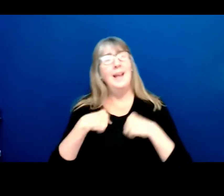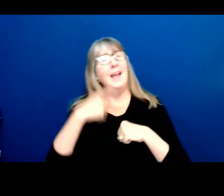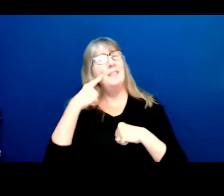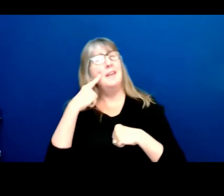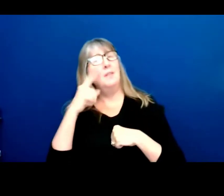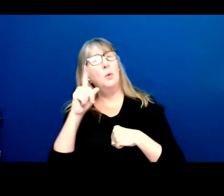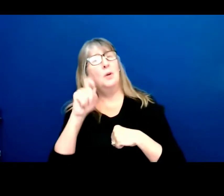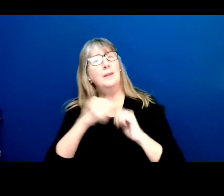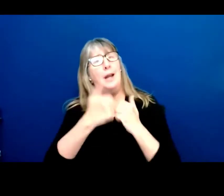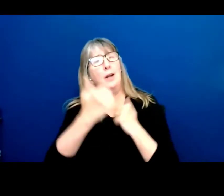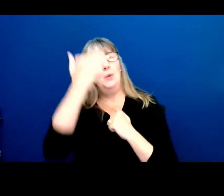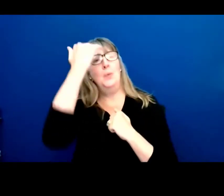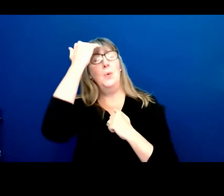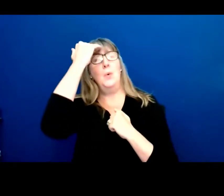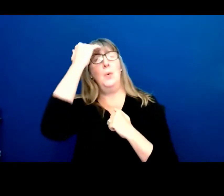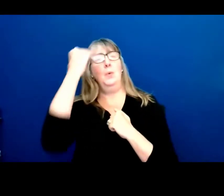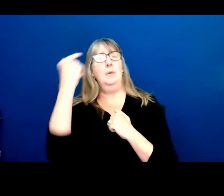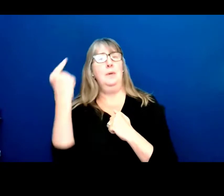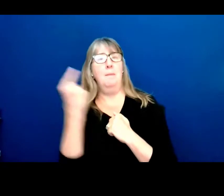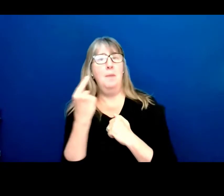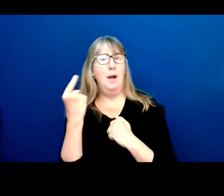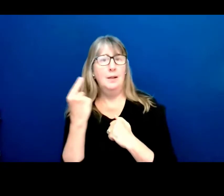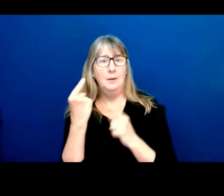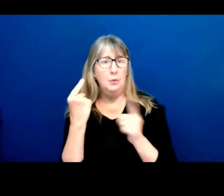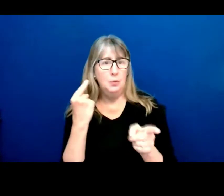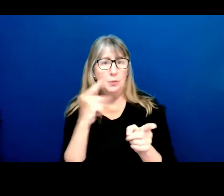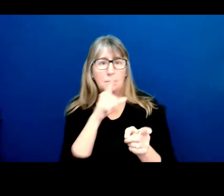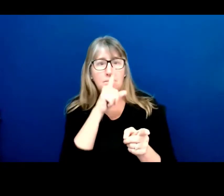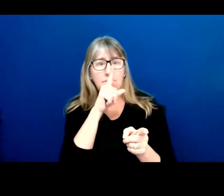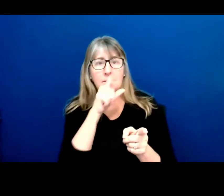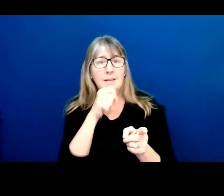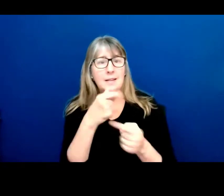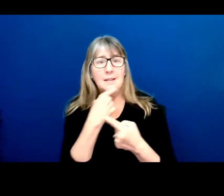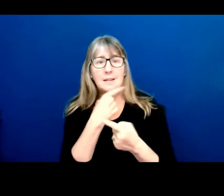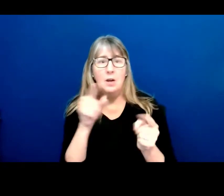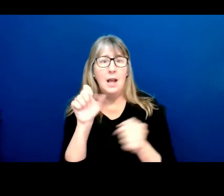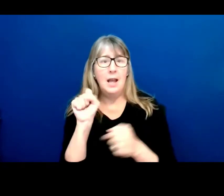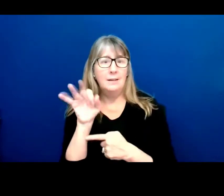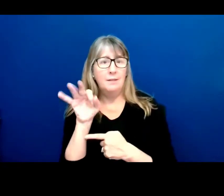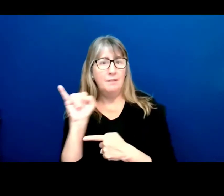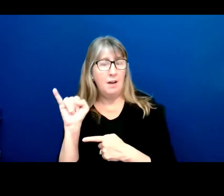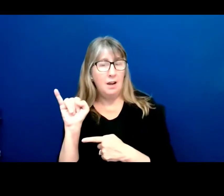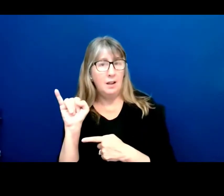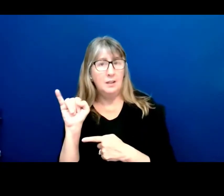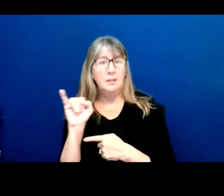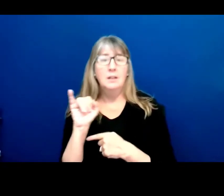that there's somebody who didn't disclose an SFI then does have, how are those discoveries made?